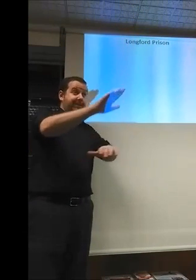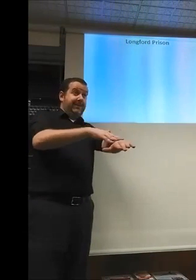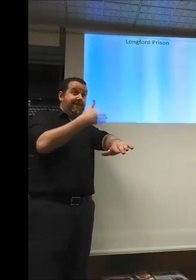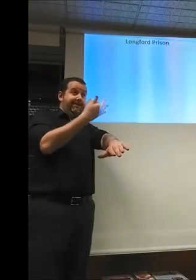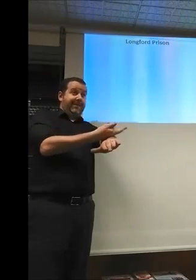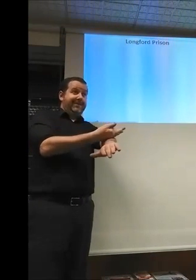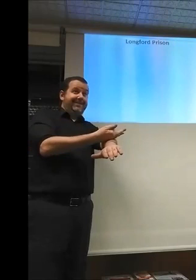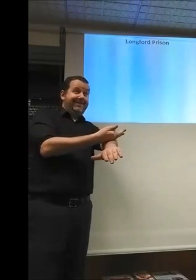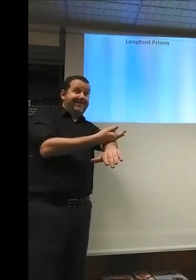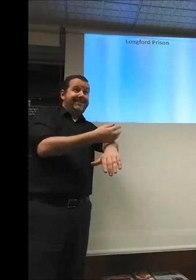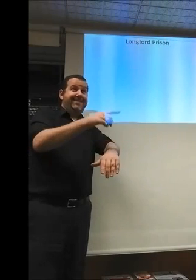Anyone here from Longford yeah?